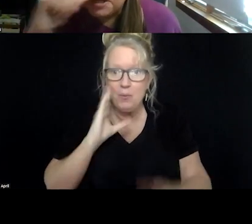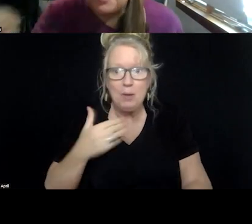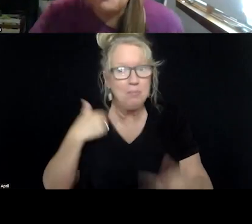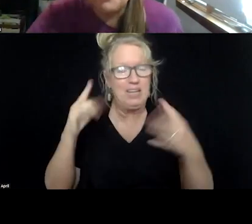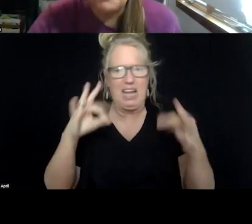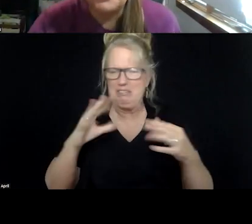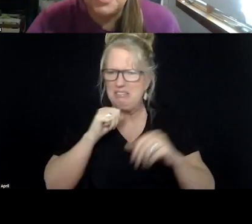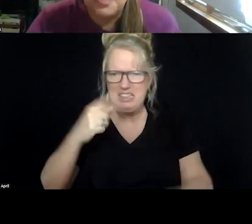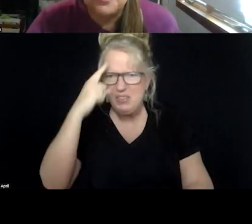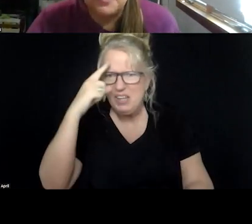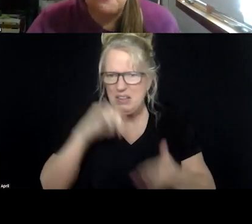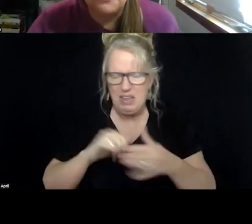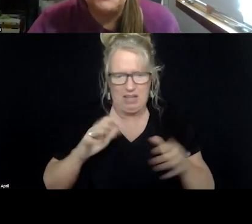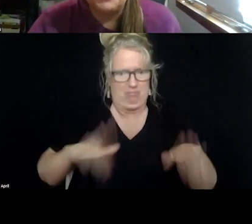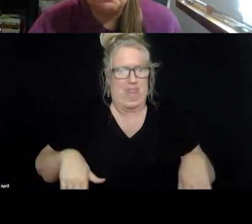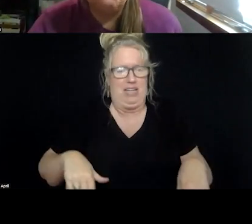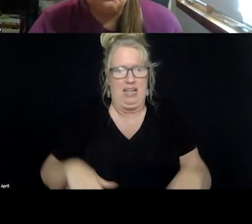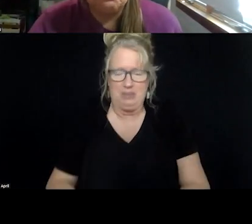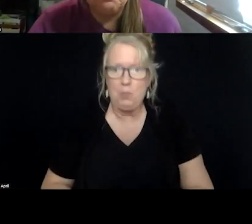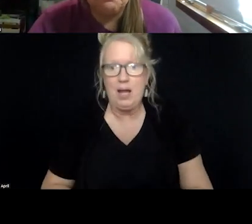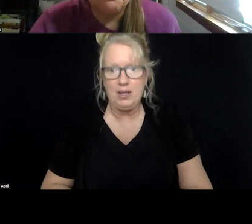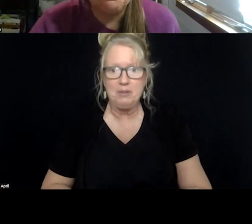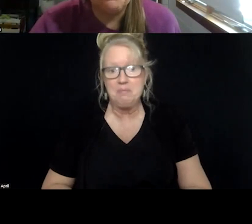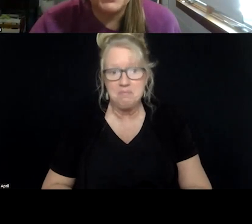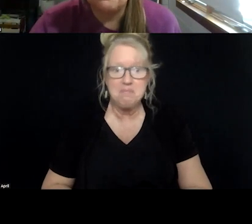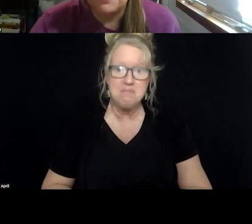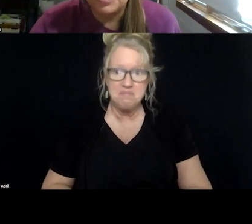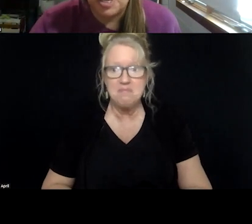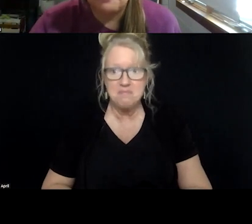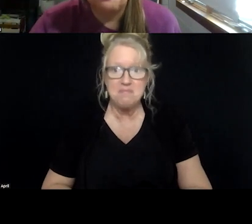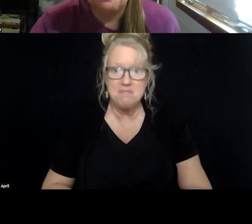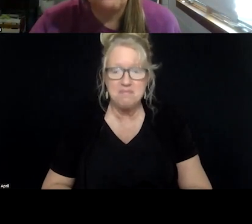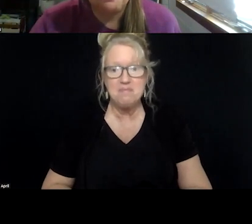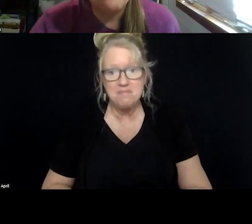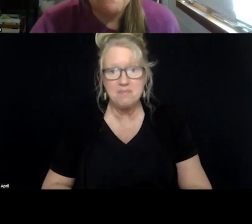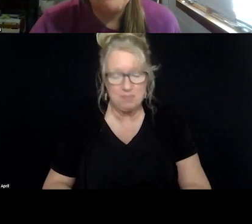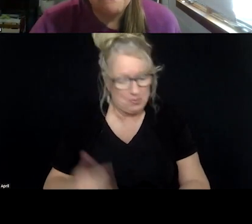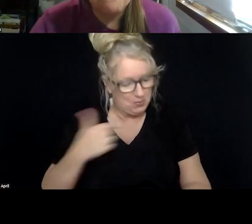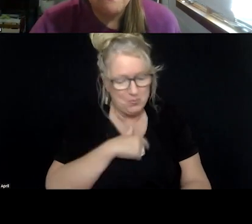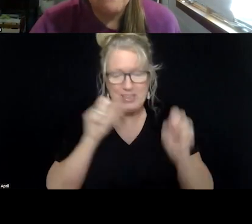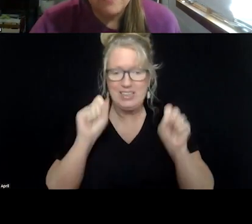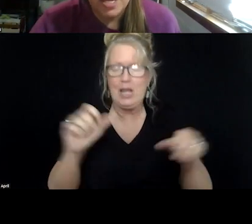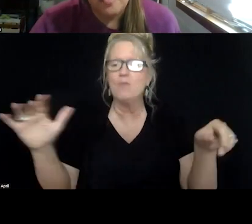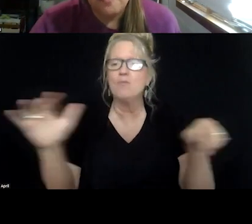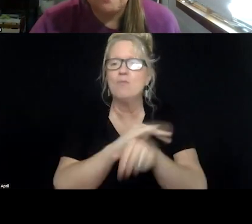NOT THINK WE WERE THERE JUST YET. WE CAN GET THERE WHEN IT IS FULLY IMPLEMENTED AND STATES ARE